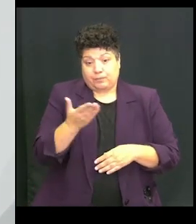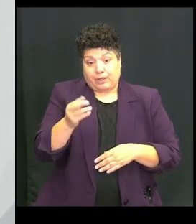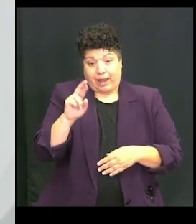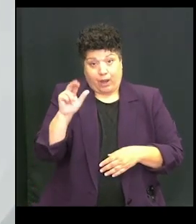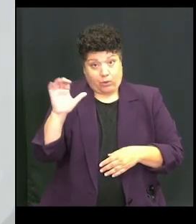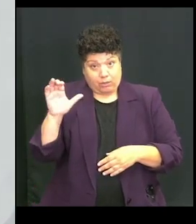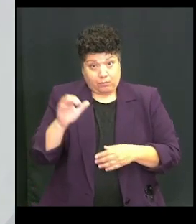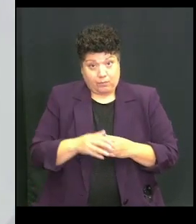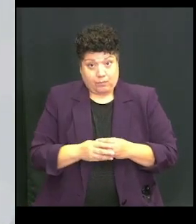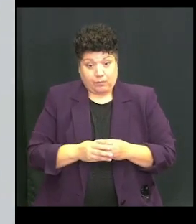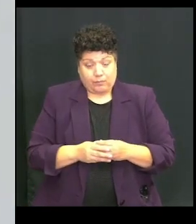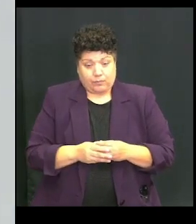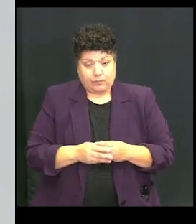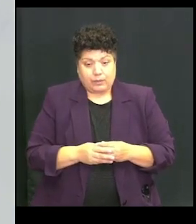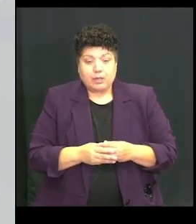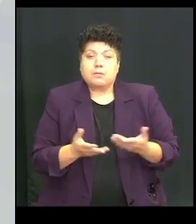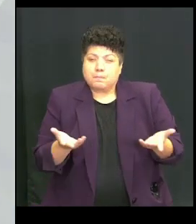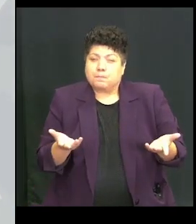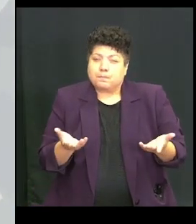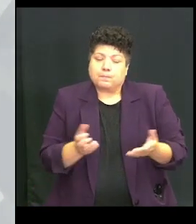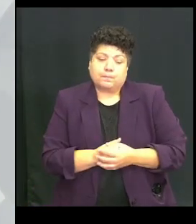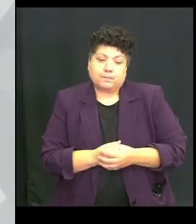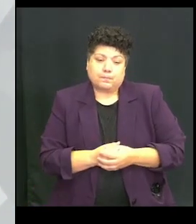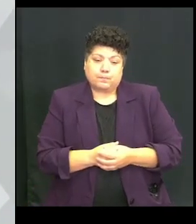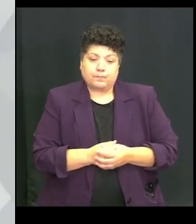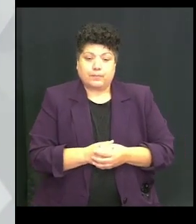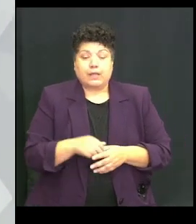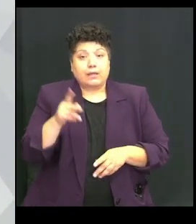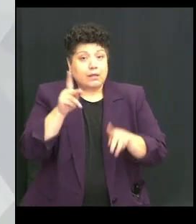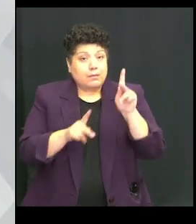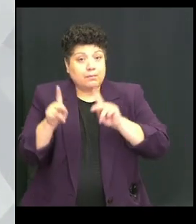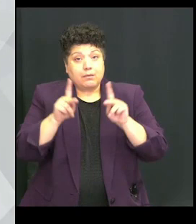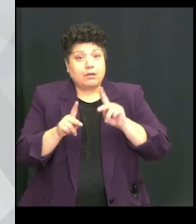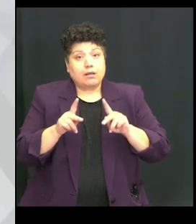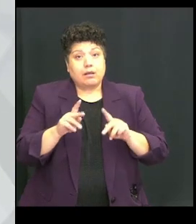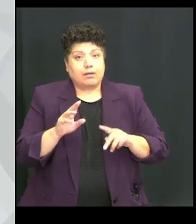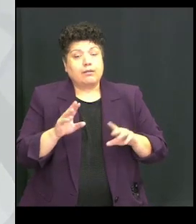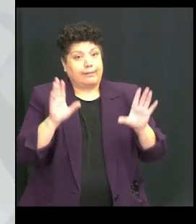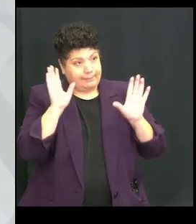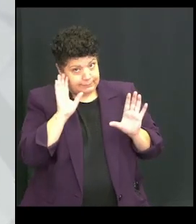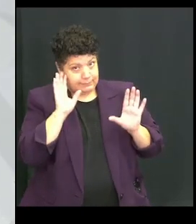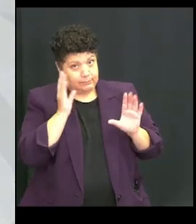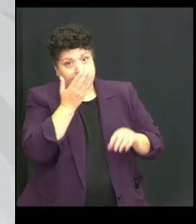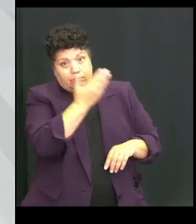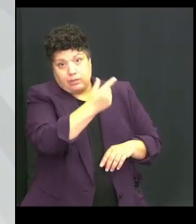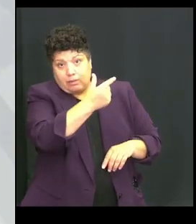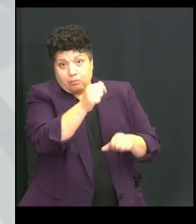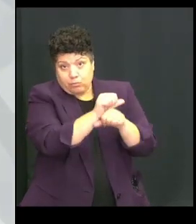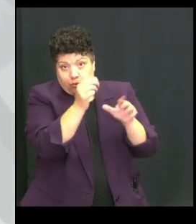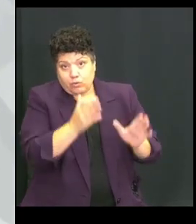Yes, just that people listen when civil servants talk especially at the higher levels.